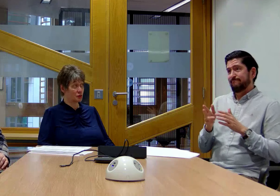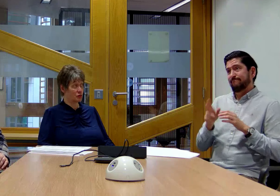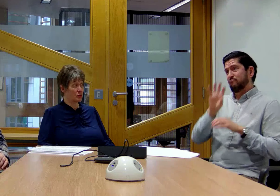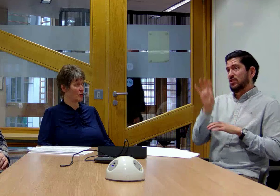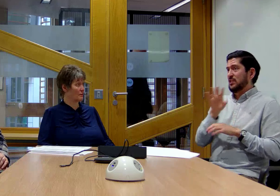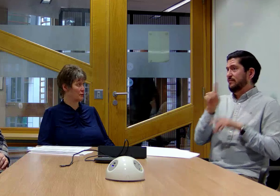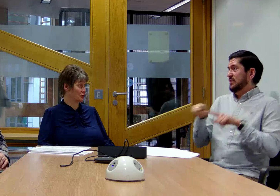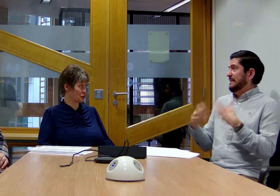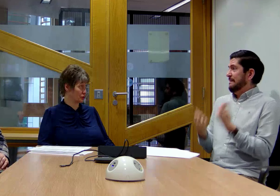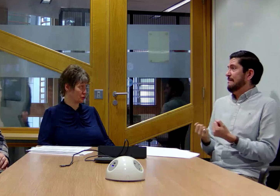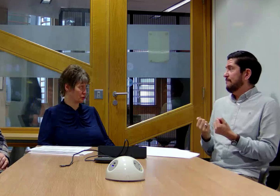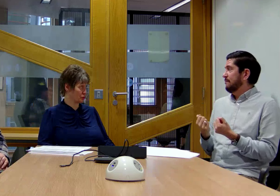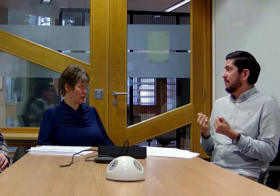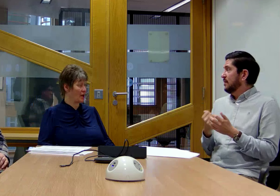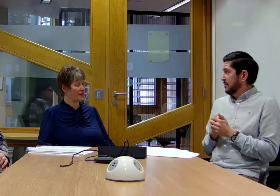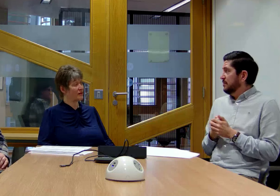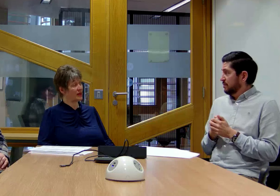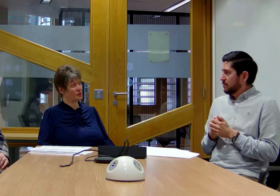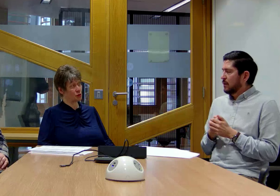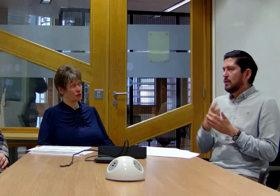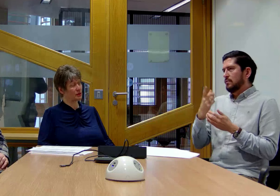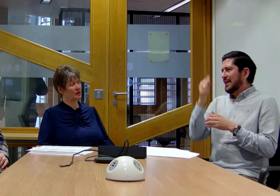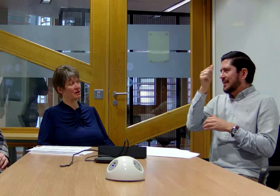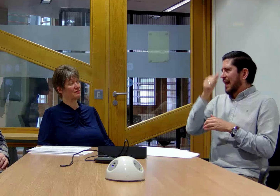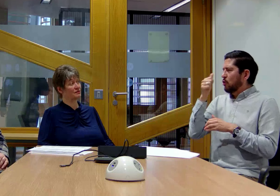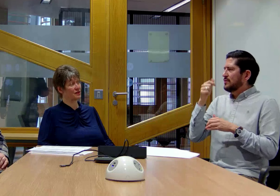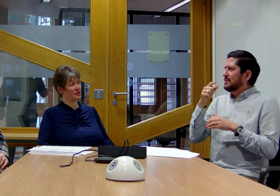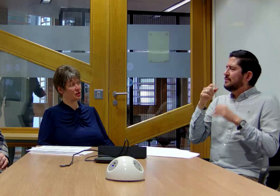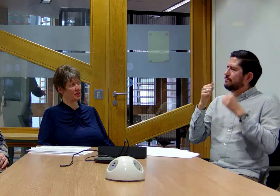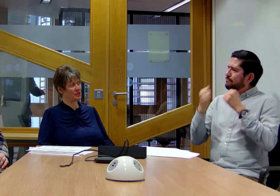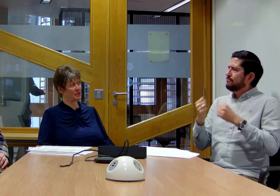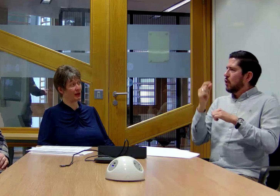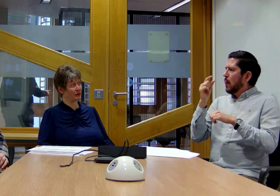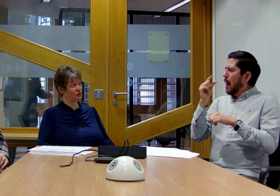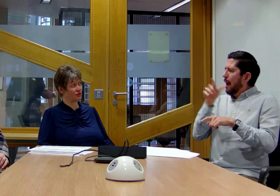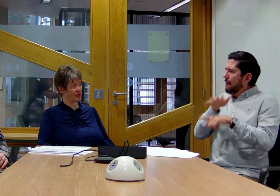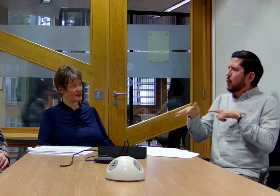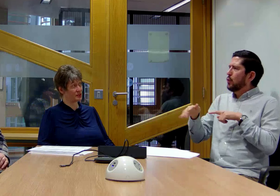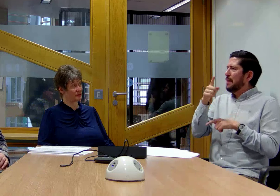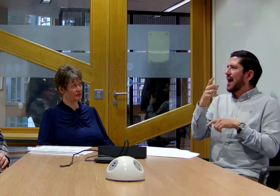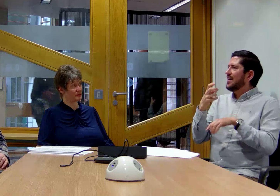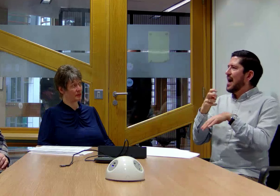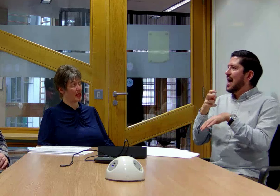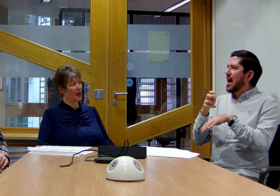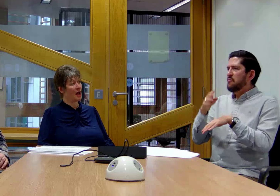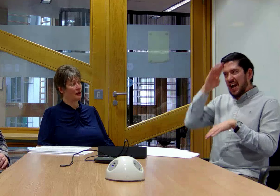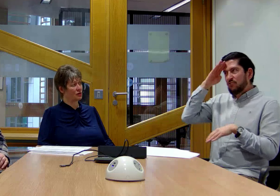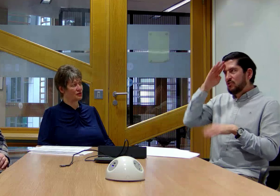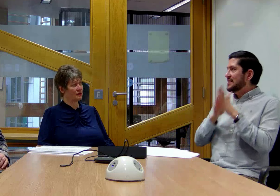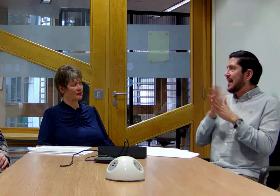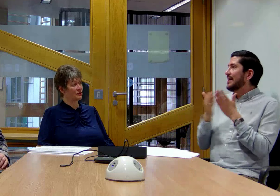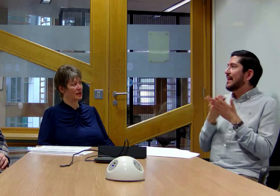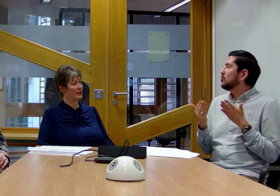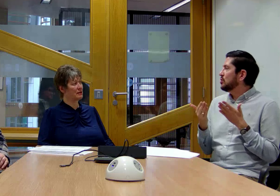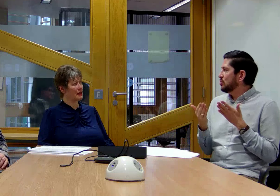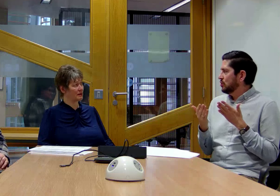if somebody had been to a Catholic school or a Protestant school, then they too are going to have differentiated language variety.